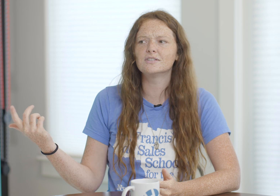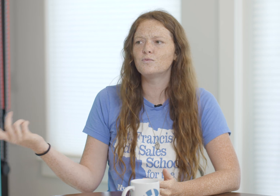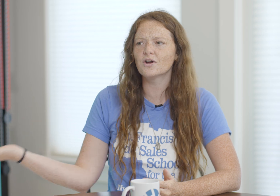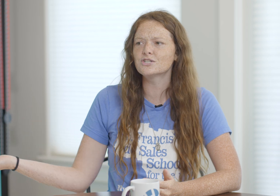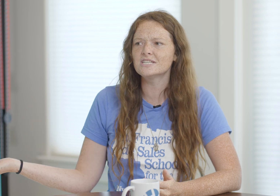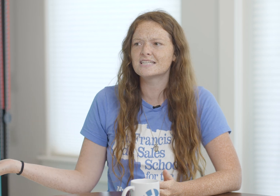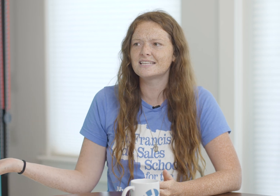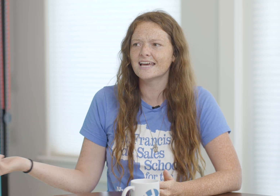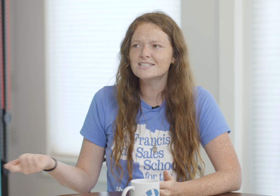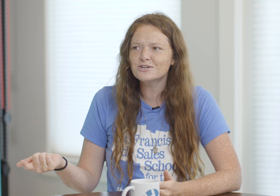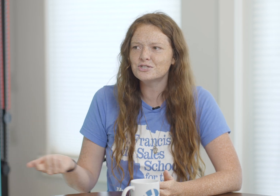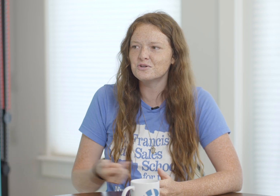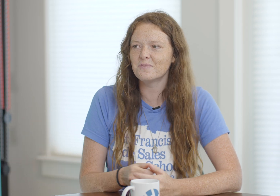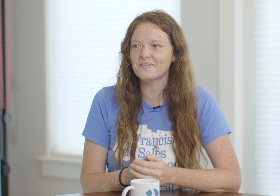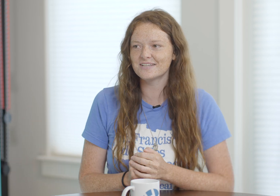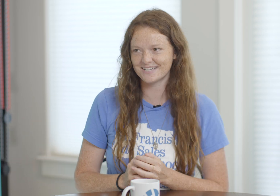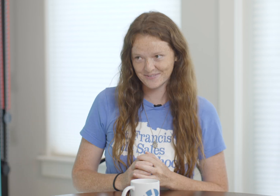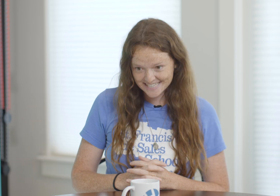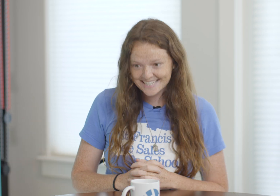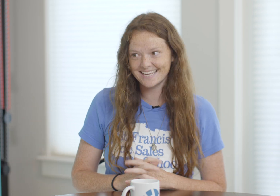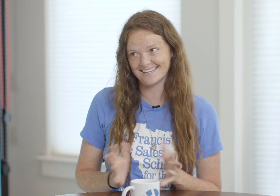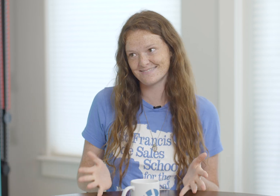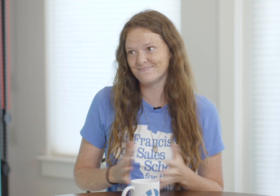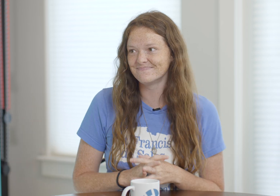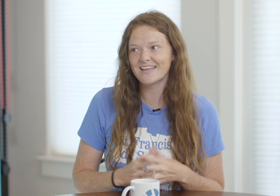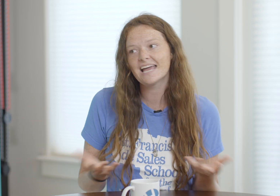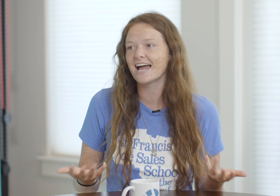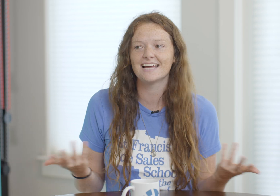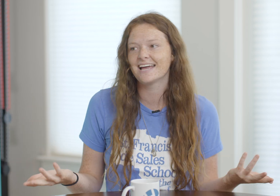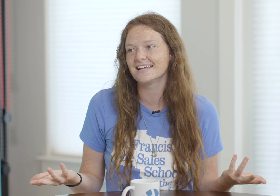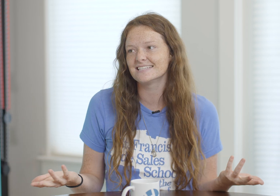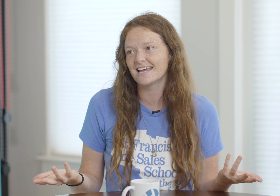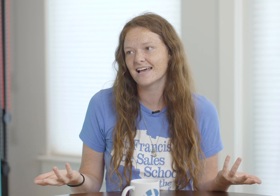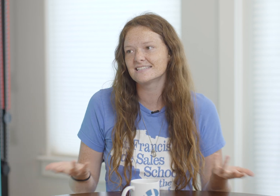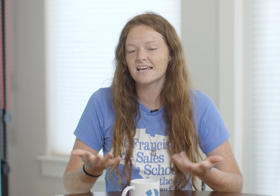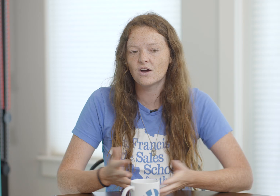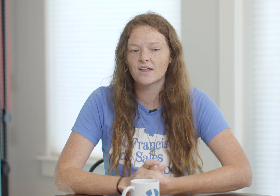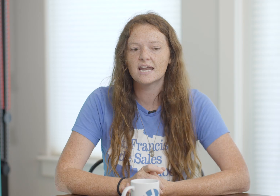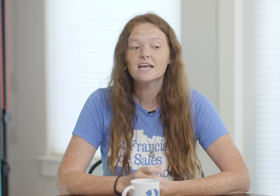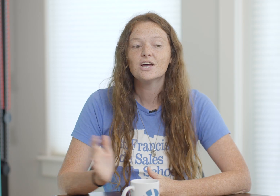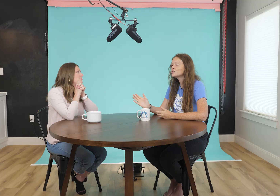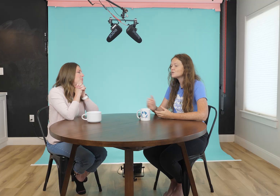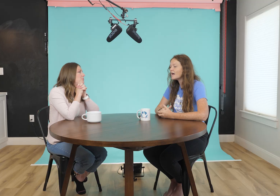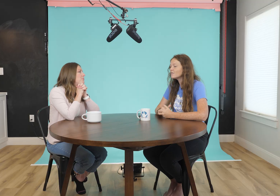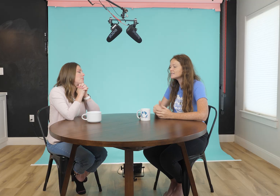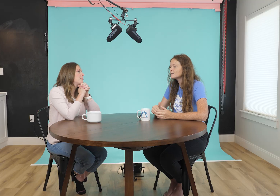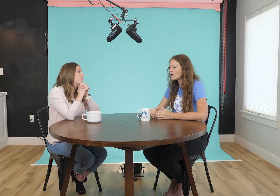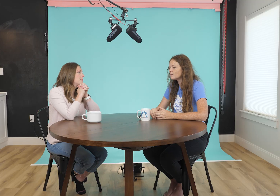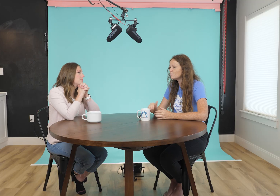there's these kids here. Did you know about this? Yes, they I had to say, yes, they know that. So now that's the problem.